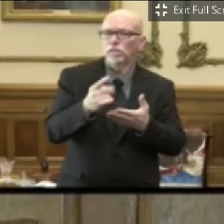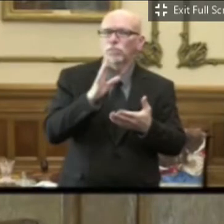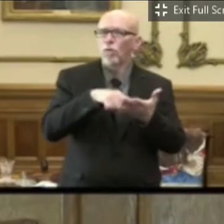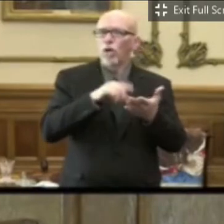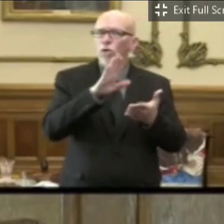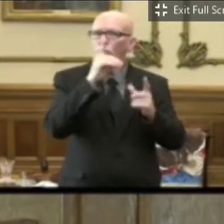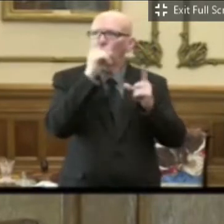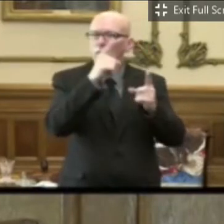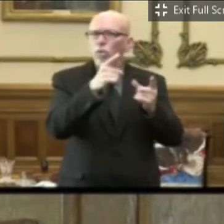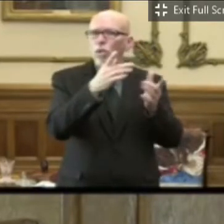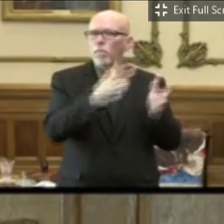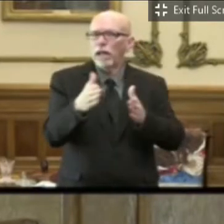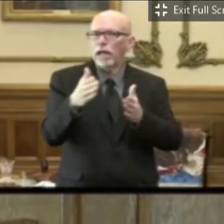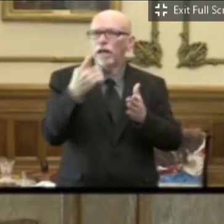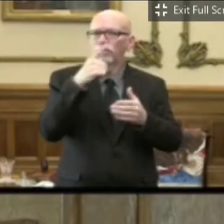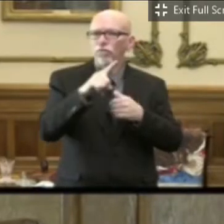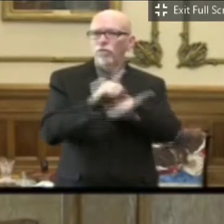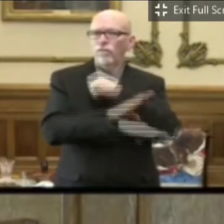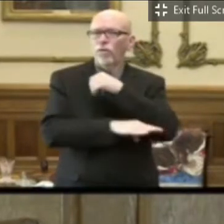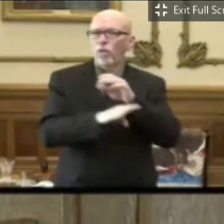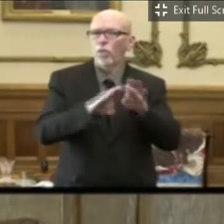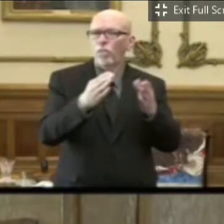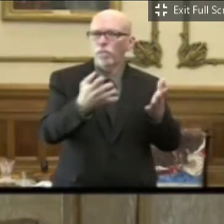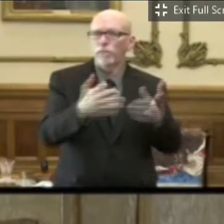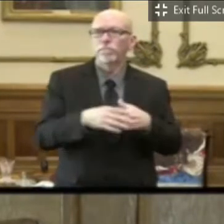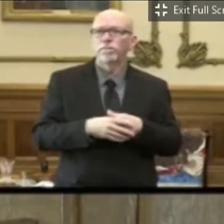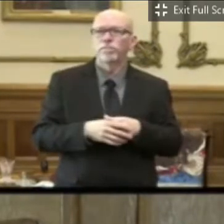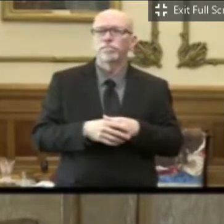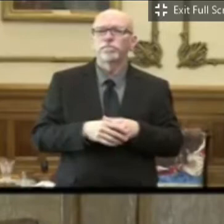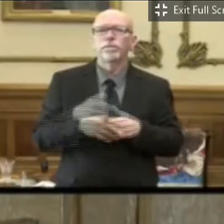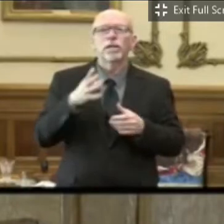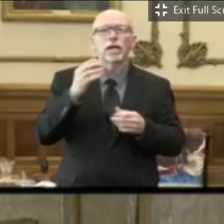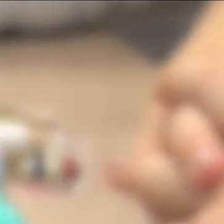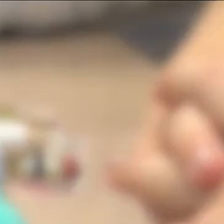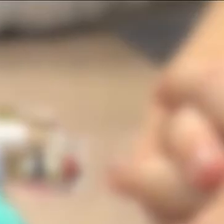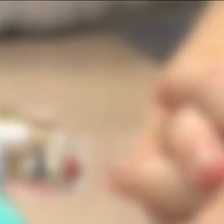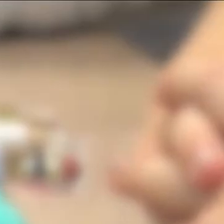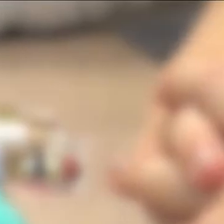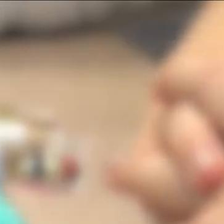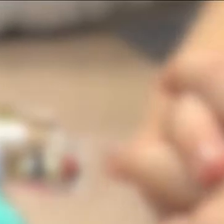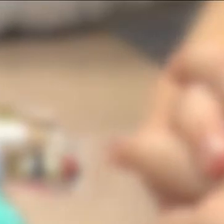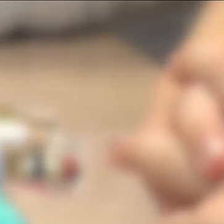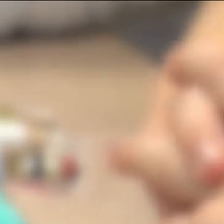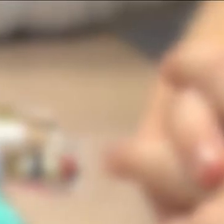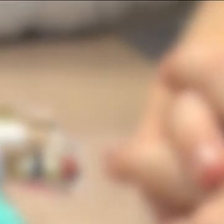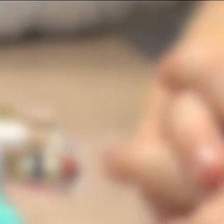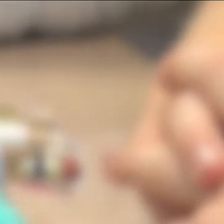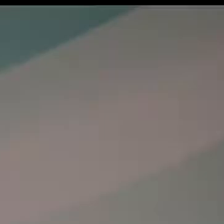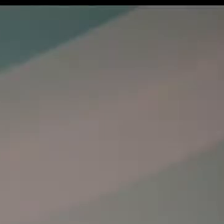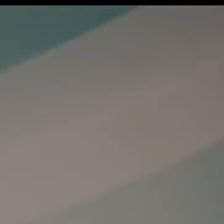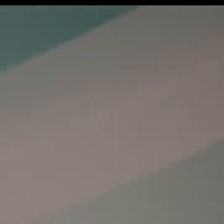OPENING SCHOOL BACK UP AND MAKING SURE THAT HEALTH HAS INPUT INTO THAT.